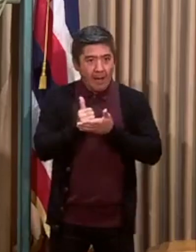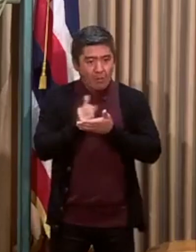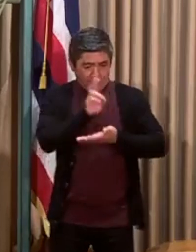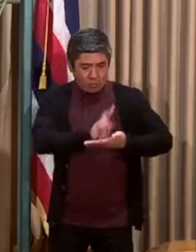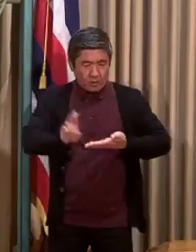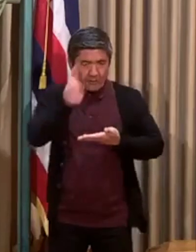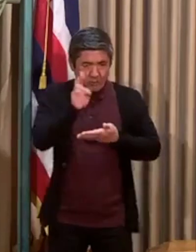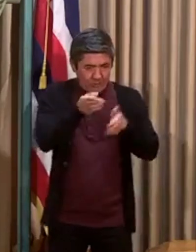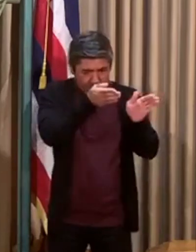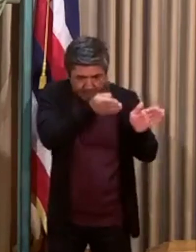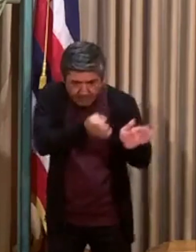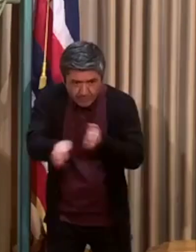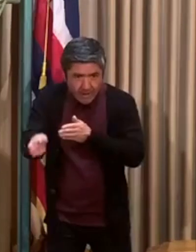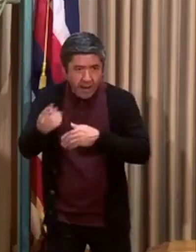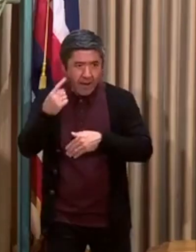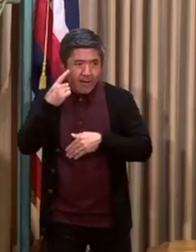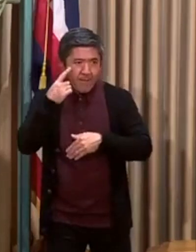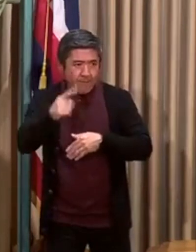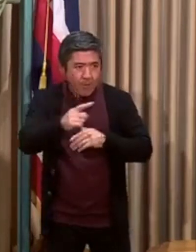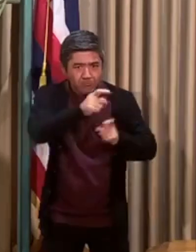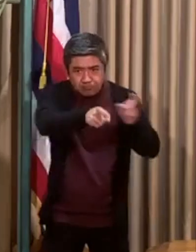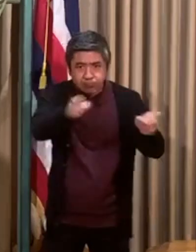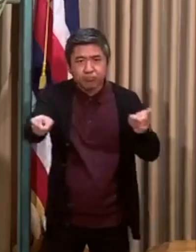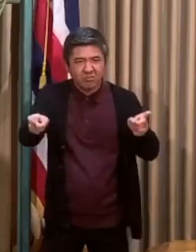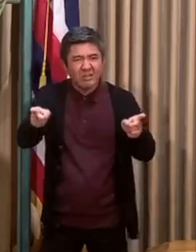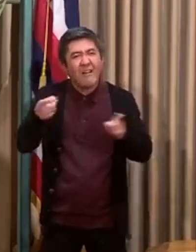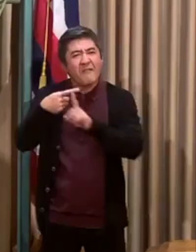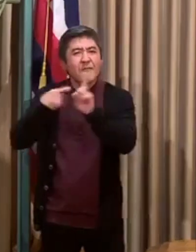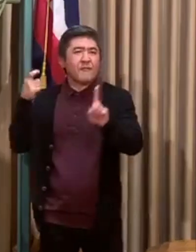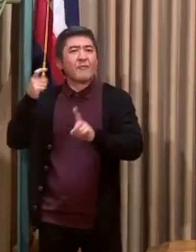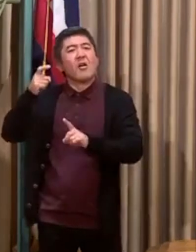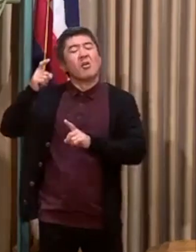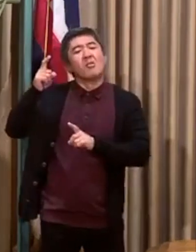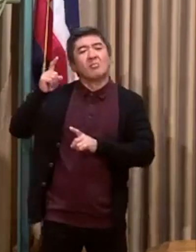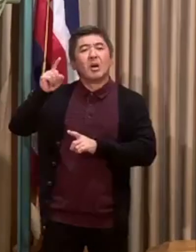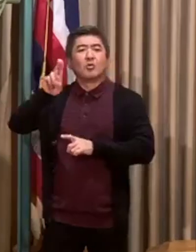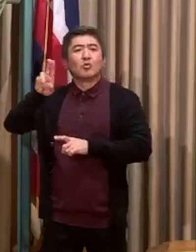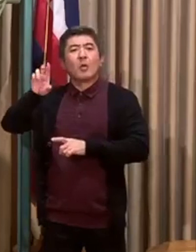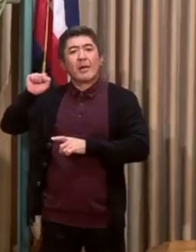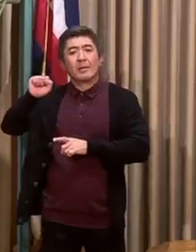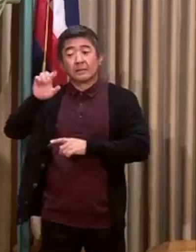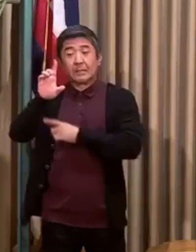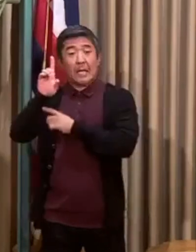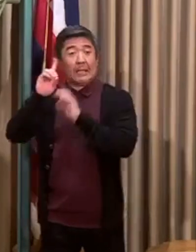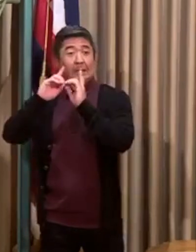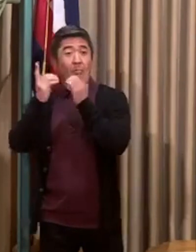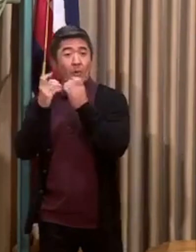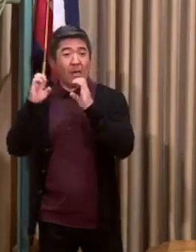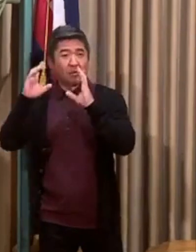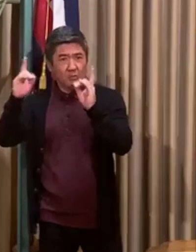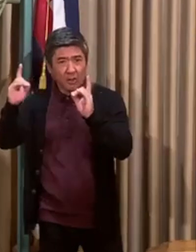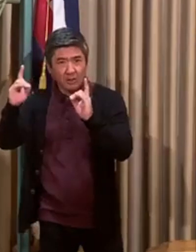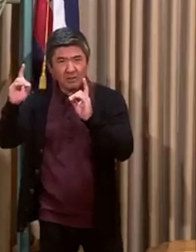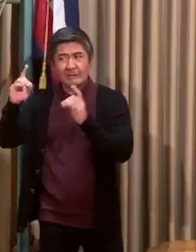with an urging from the U.S. Department of Education to advance our way more strongly into online and distance learning,